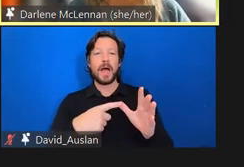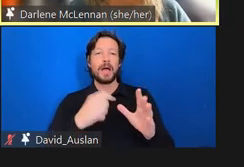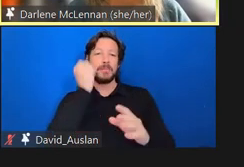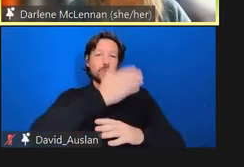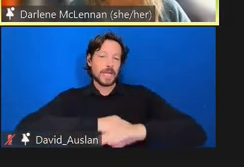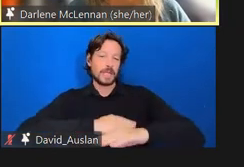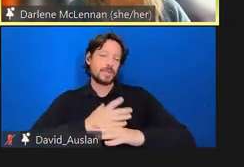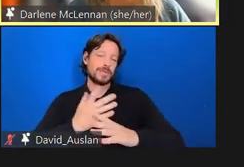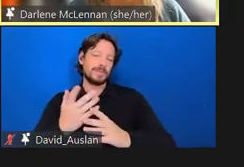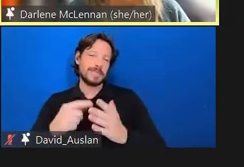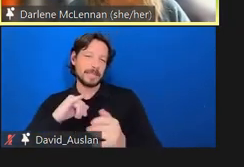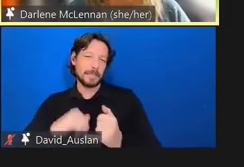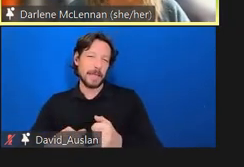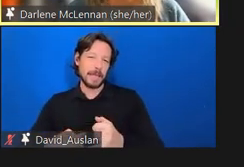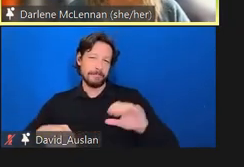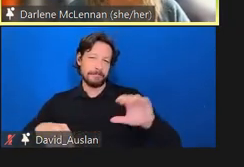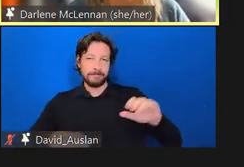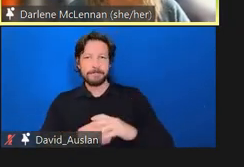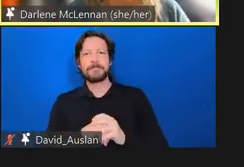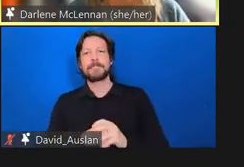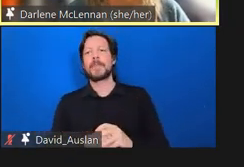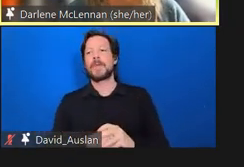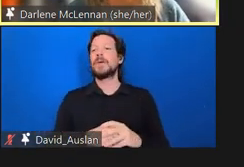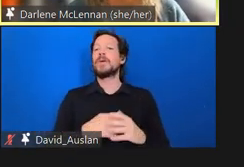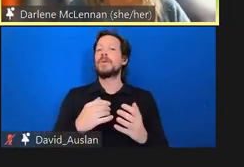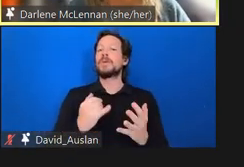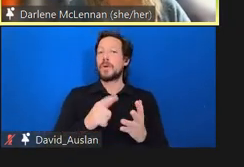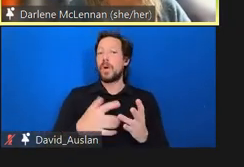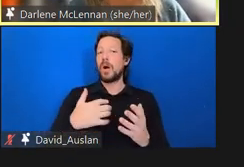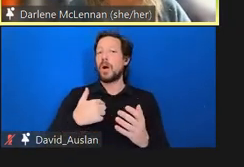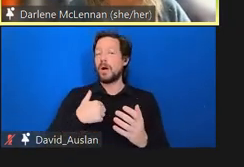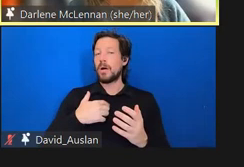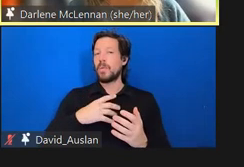In spirit of reconciliation, I would like to respectfully acknowledge the Lutruwita nations